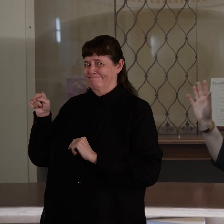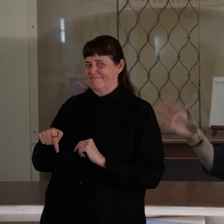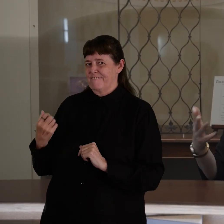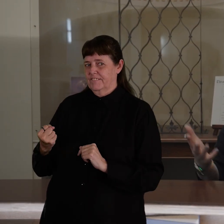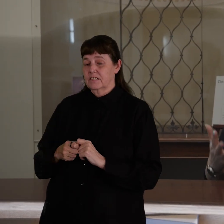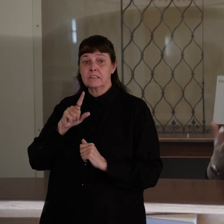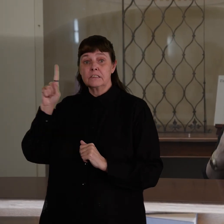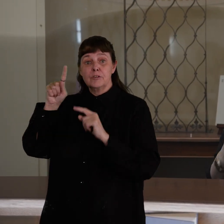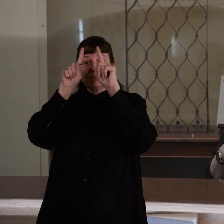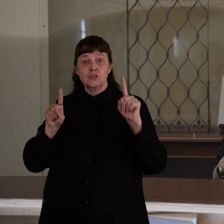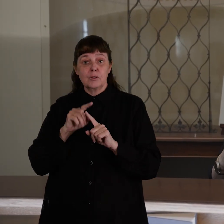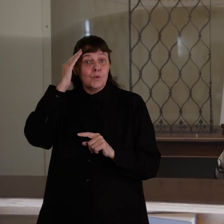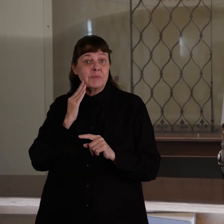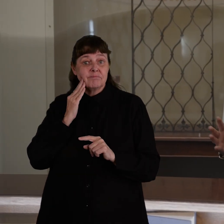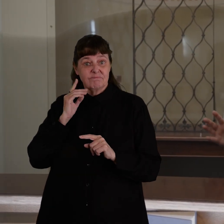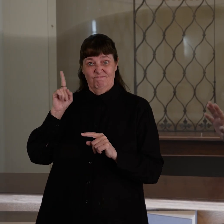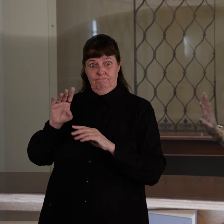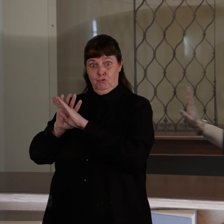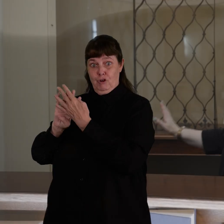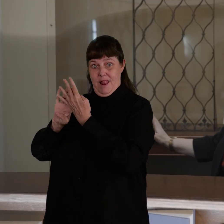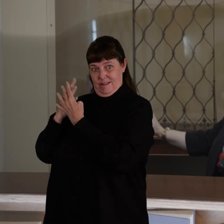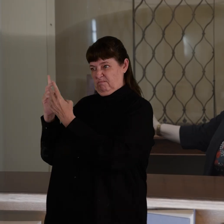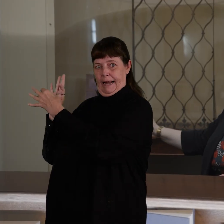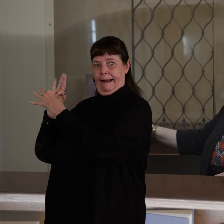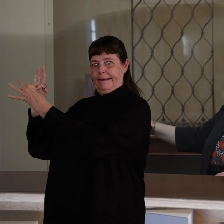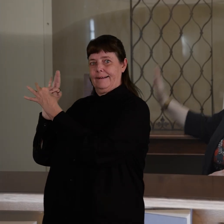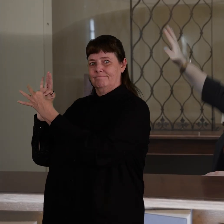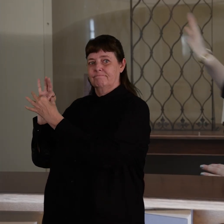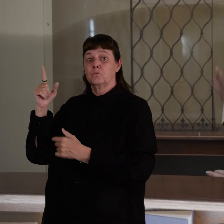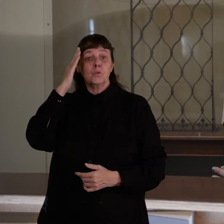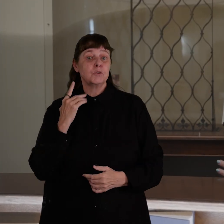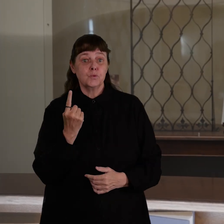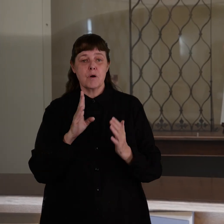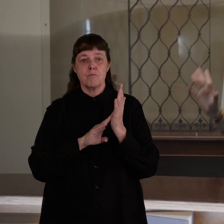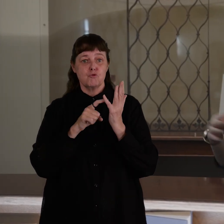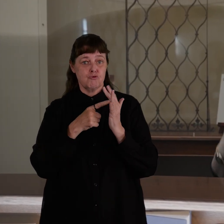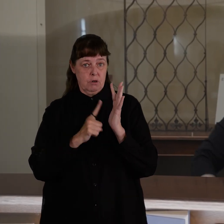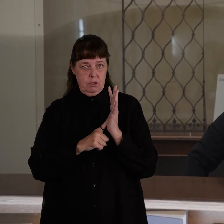but it tells a very special story. The woman in the picture and that this relates to is